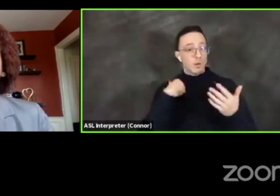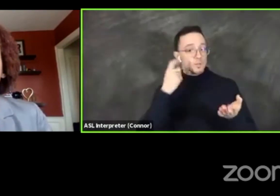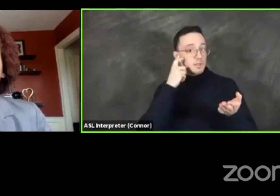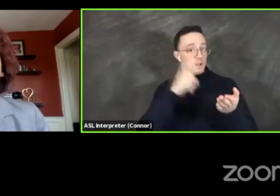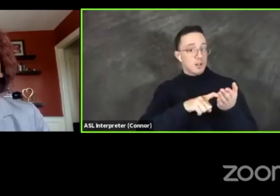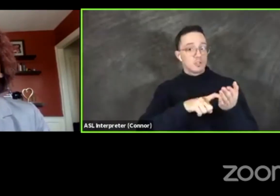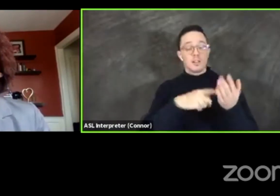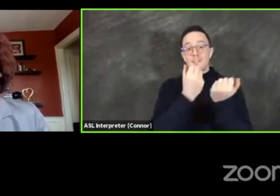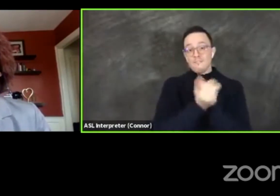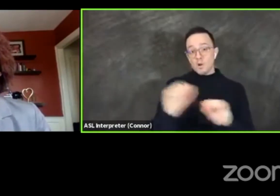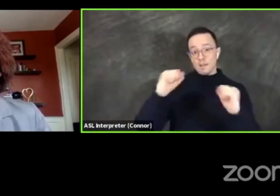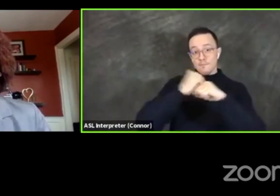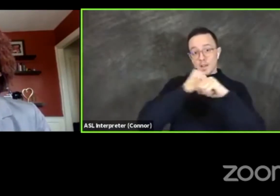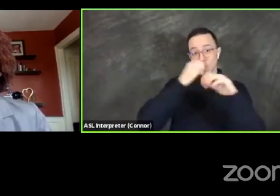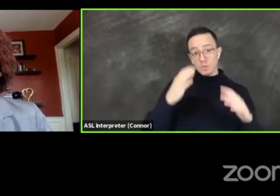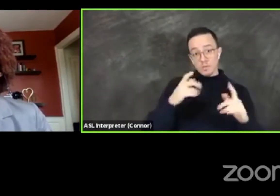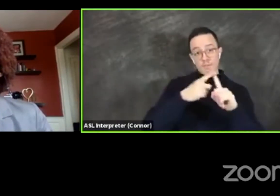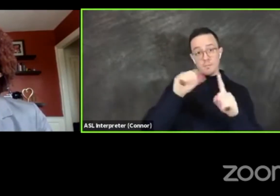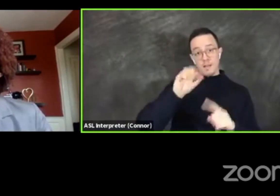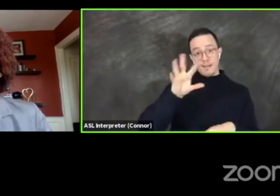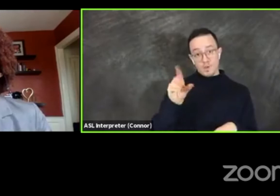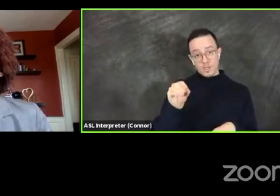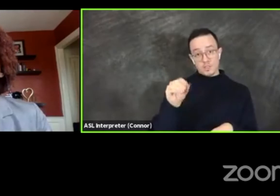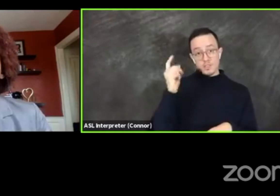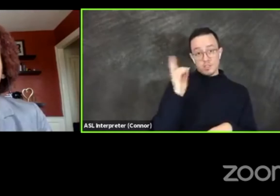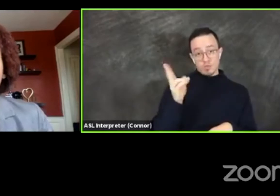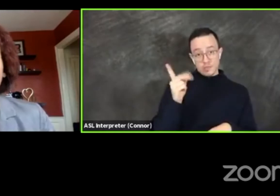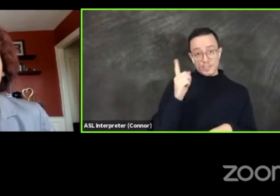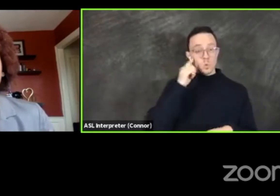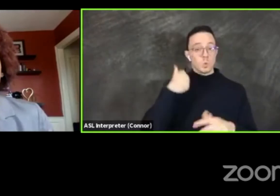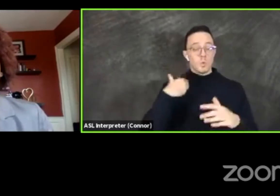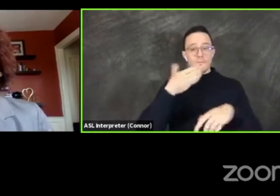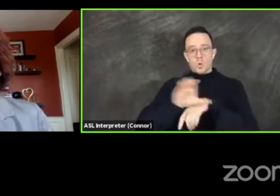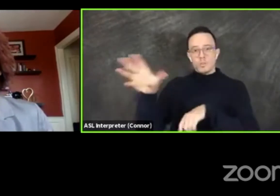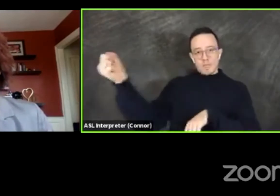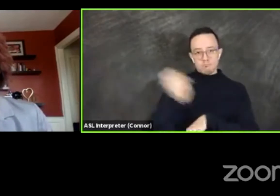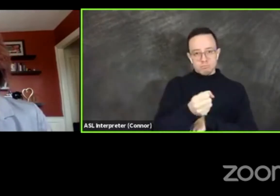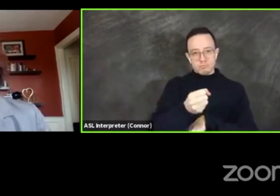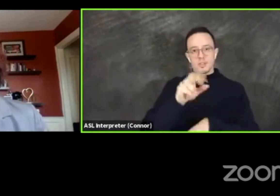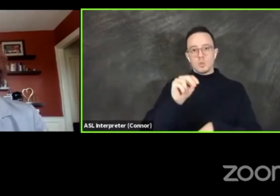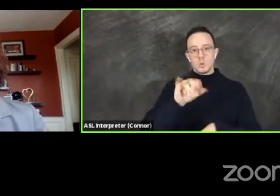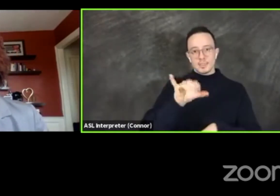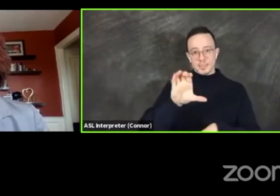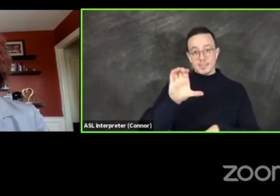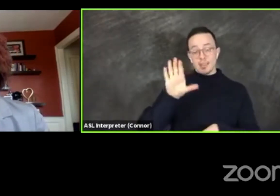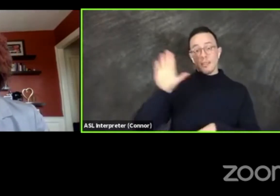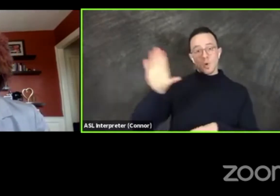FORCIBLY BROUGHT TO WHAT IS NOW KNOWN AS NEW YORK CITY, THE ATROCITIES THEY ENDURED AND WHAT THEY TAUGHT US ABOUT COLLECTIVE LIBERATION.